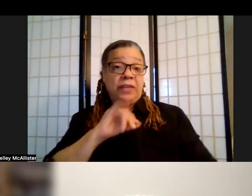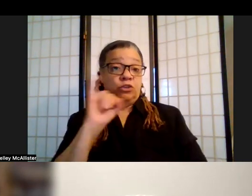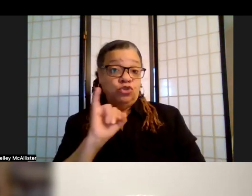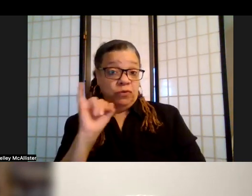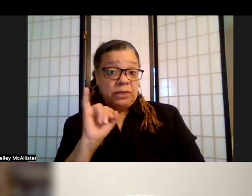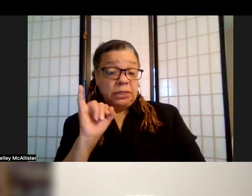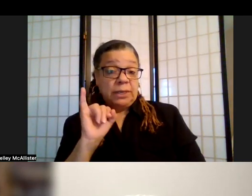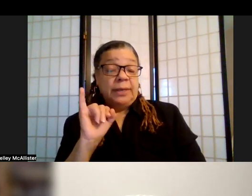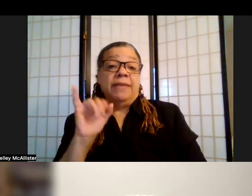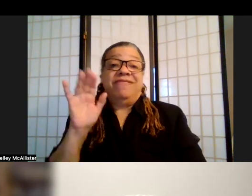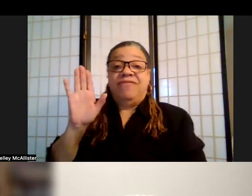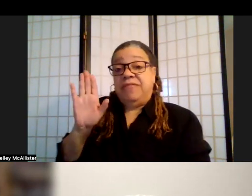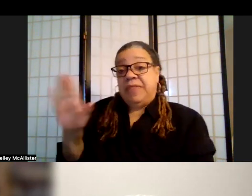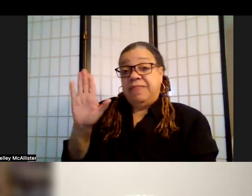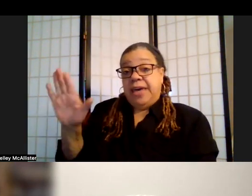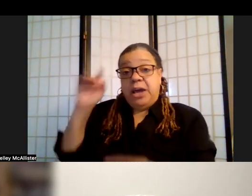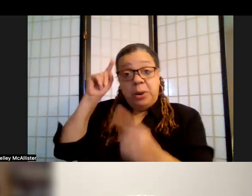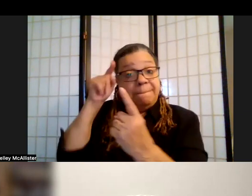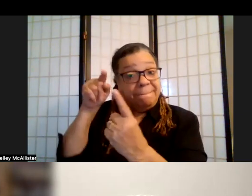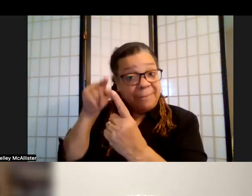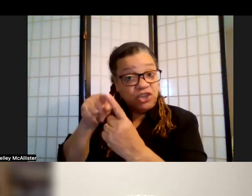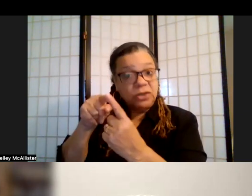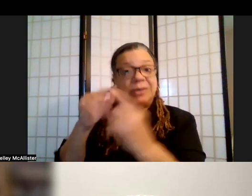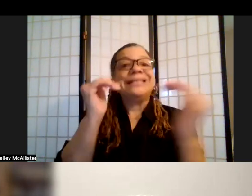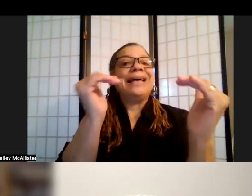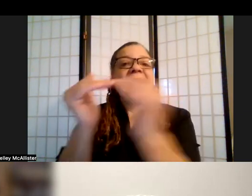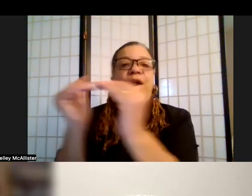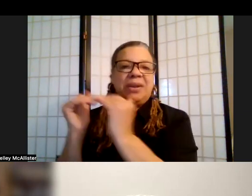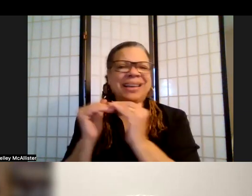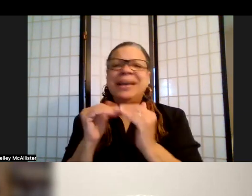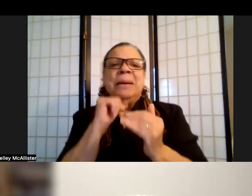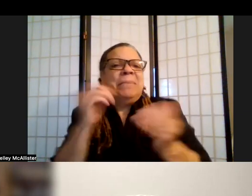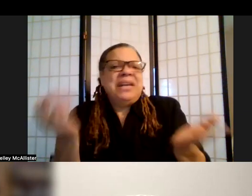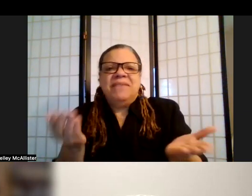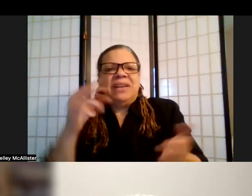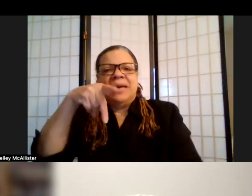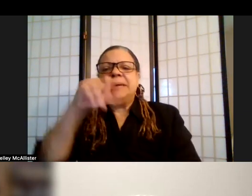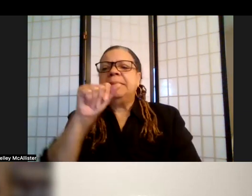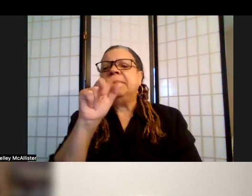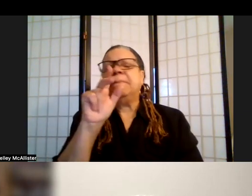that, uh, there is an inequity in access, even in places like Pakistan, Diane and and Tom.